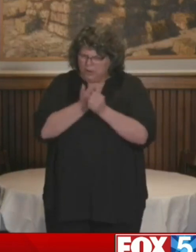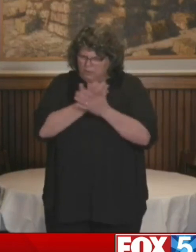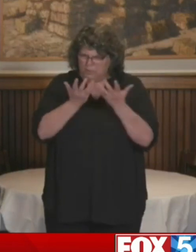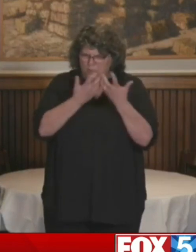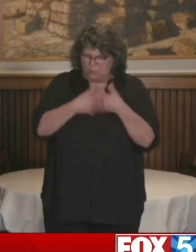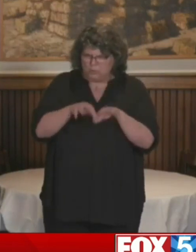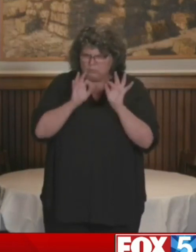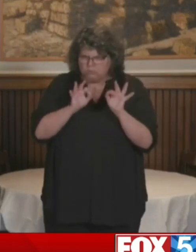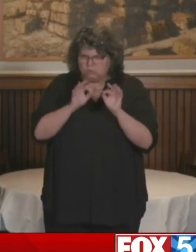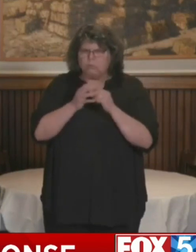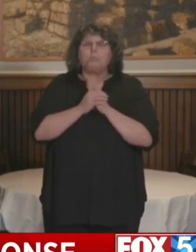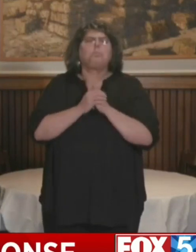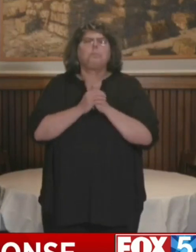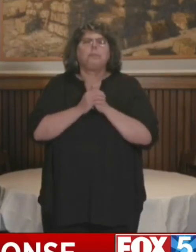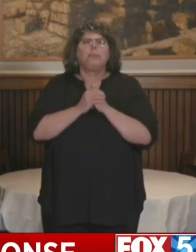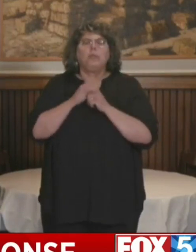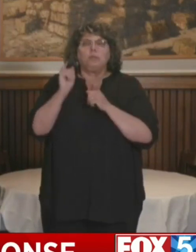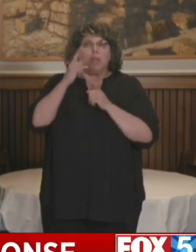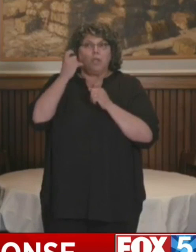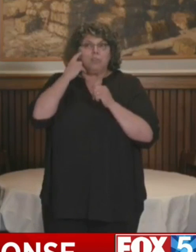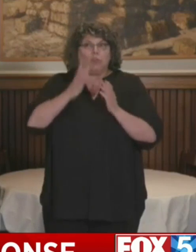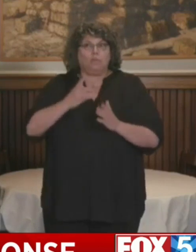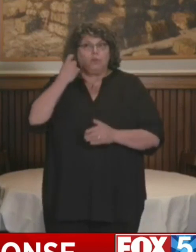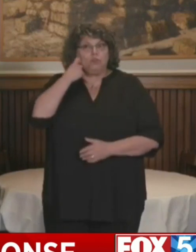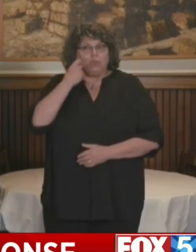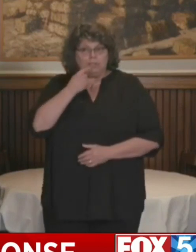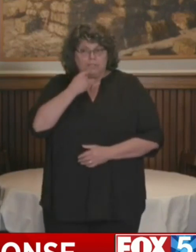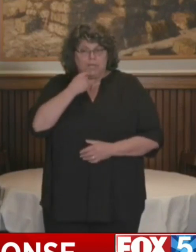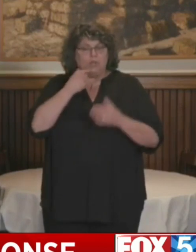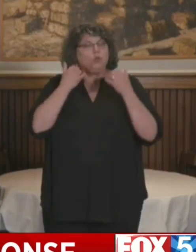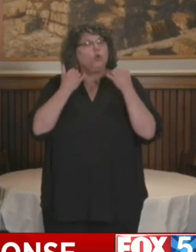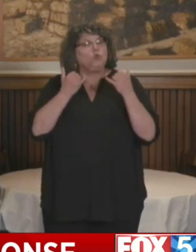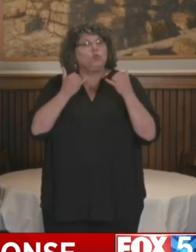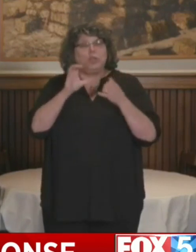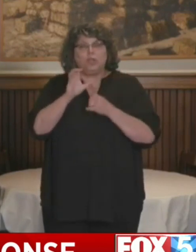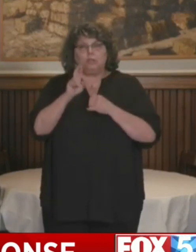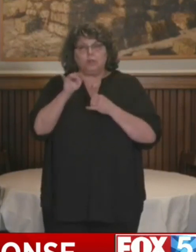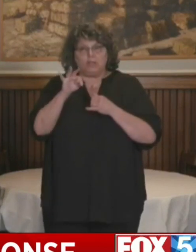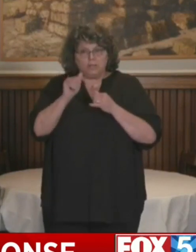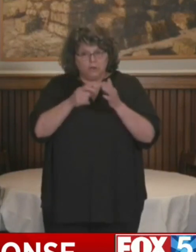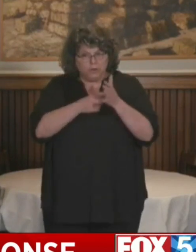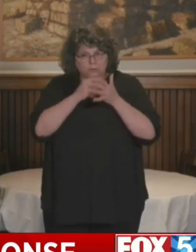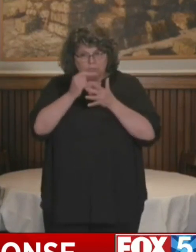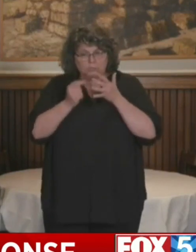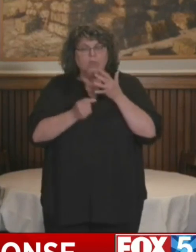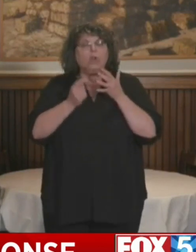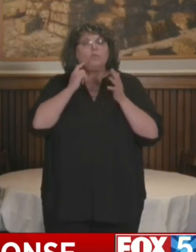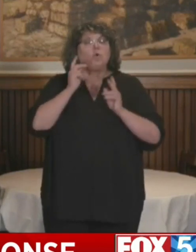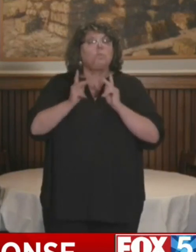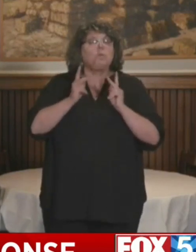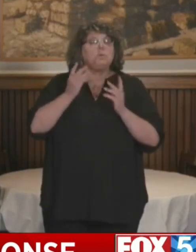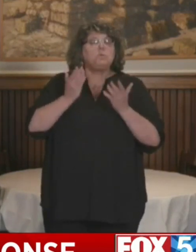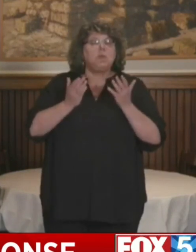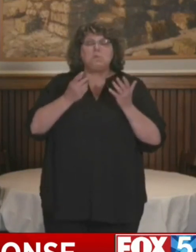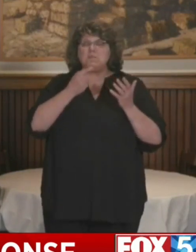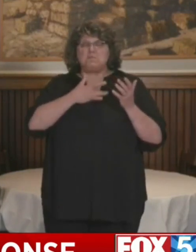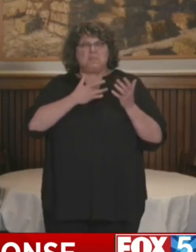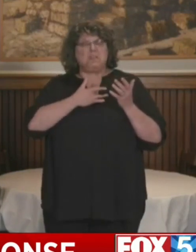HAVE MADE THIS POSSIBLE AND HAVE WORKED OVERTIME TO GET THE DETAILS RIGHT SO AS THE